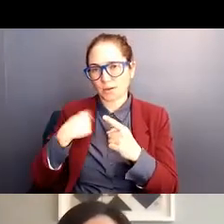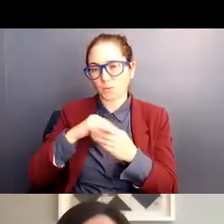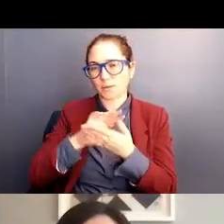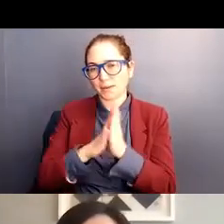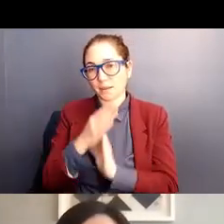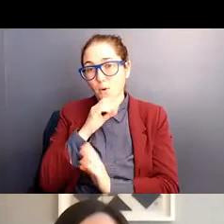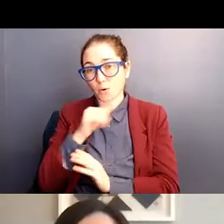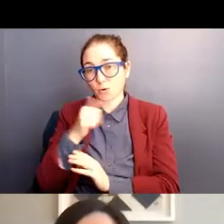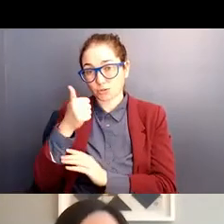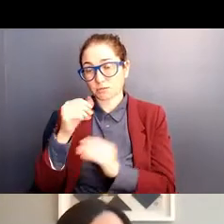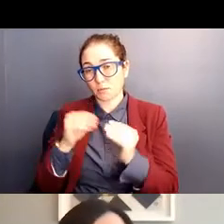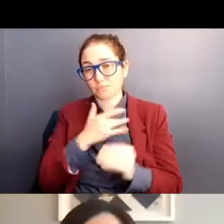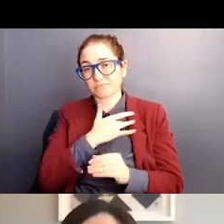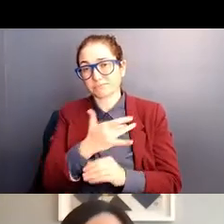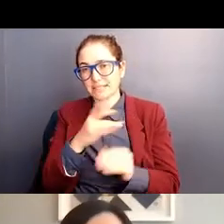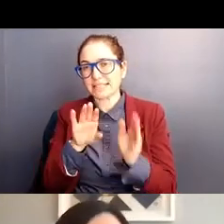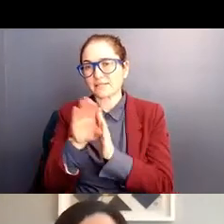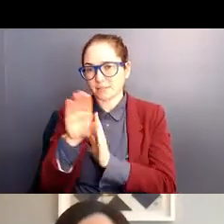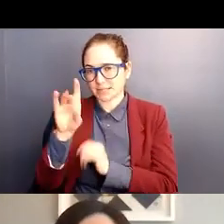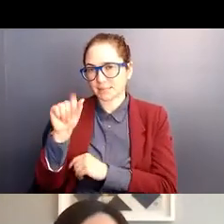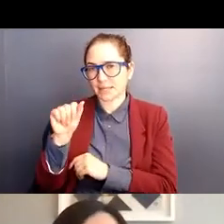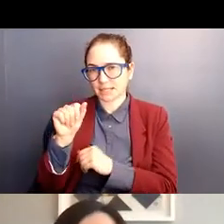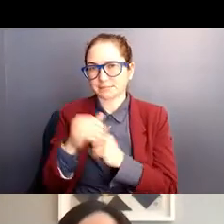So I think we all know -- maybe for ourselves or we know a